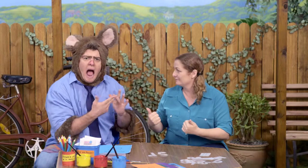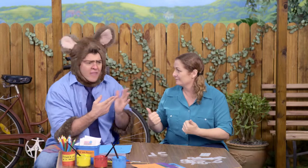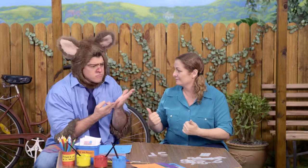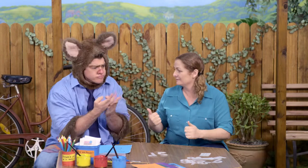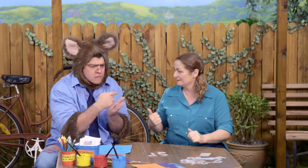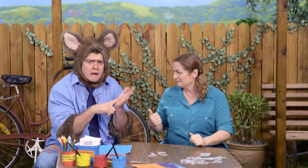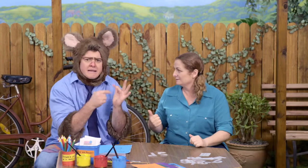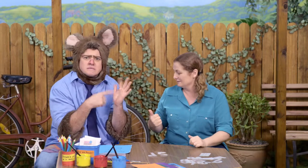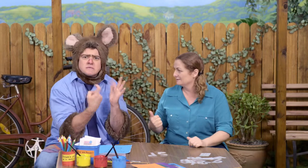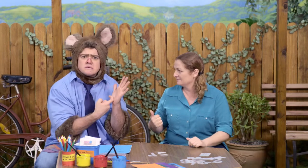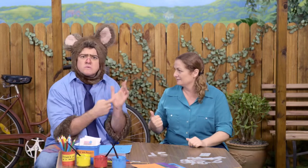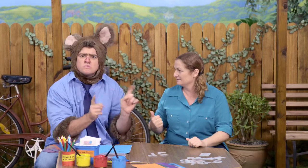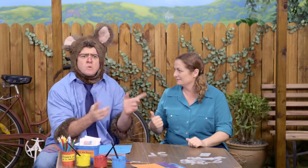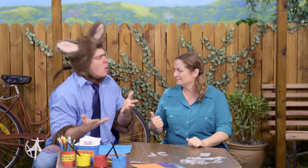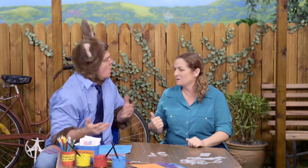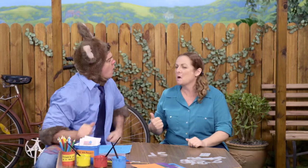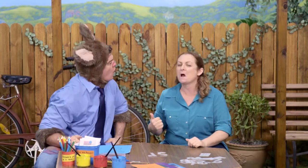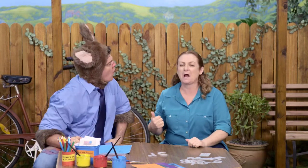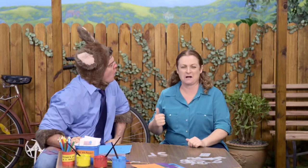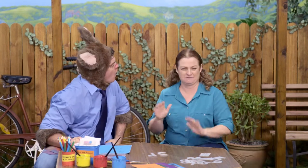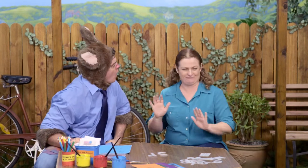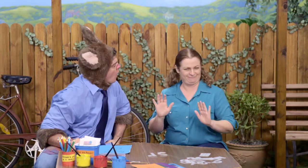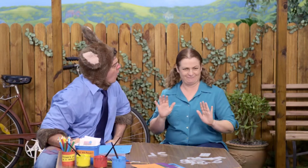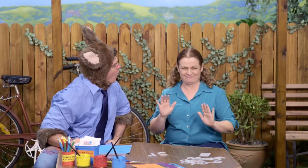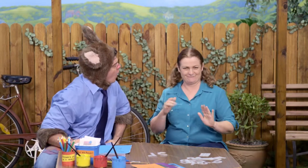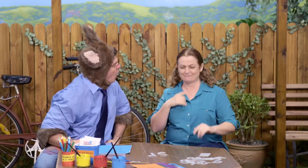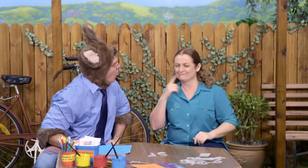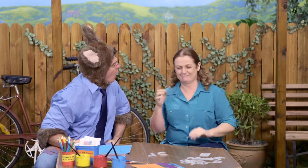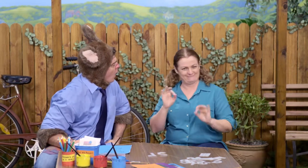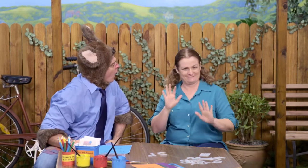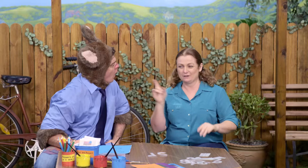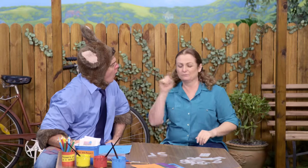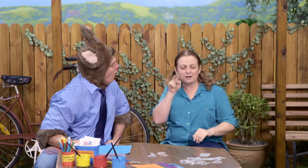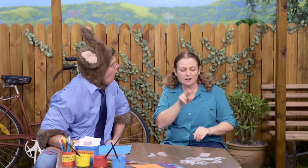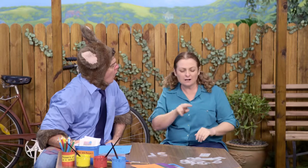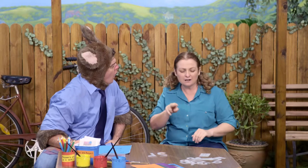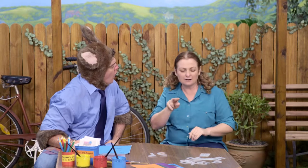Sally? What other letters are you going to cut out? Oh, you'll have to wait and see, Possum.